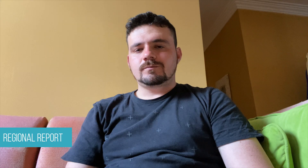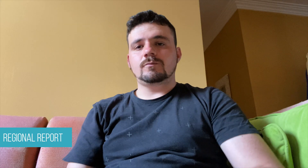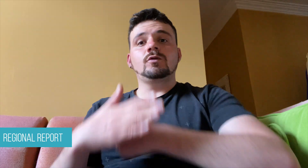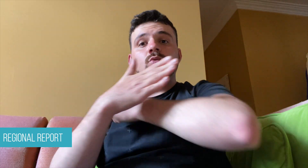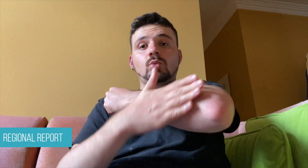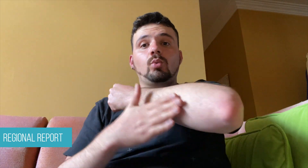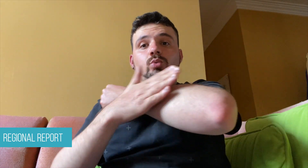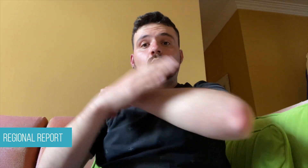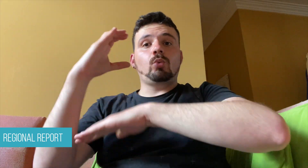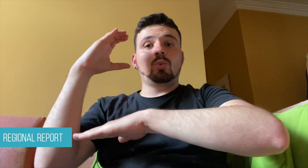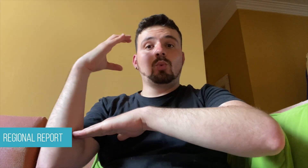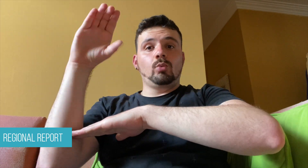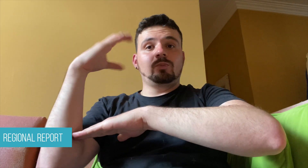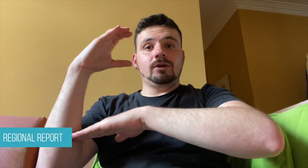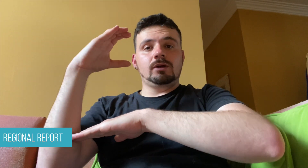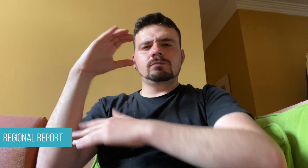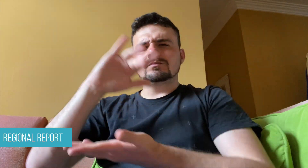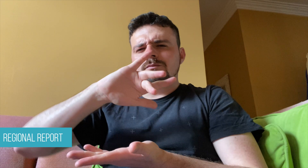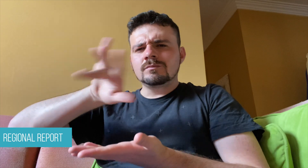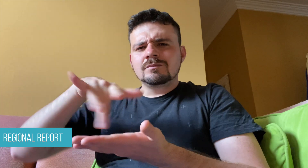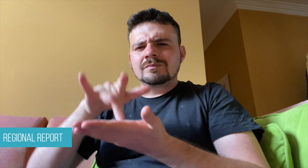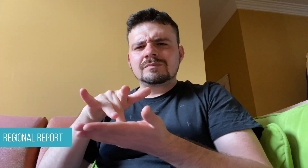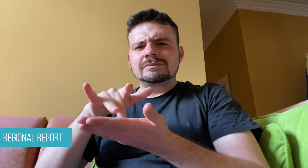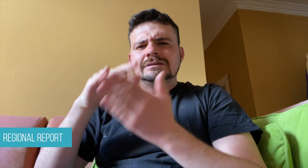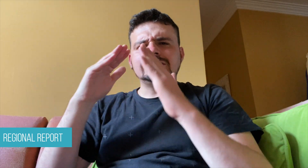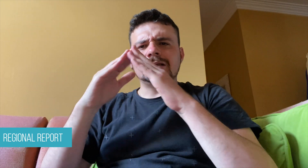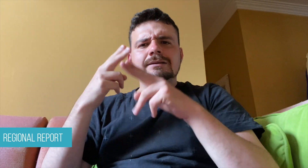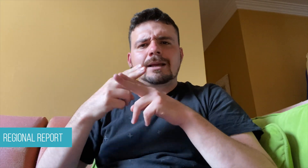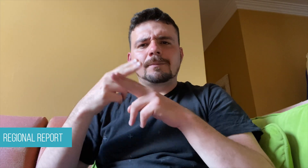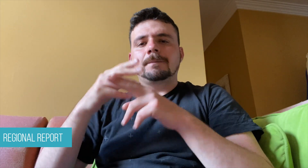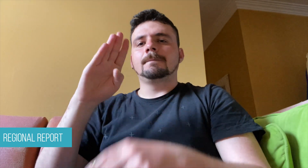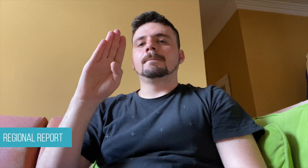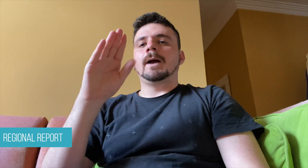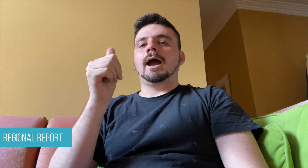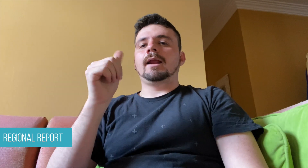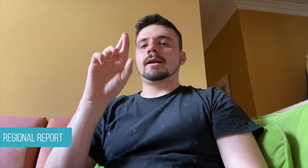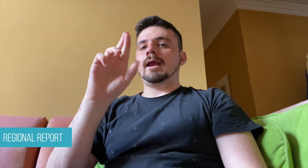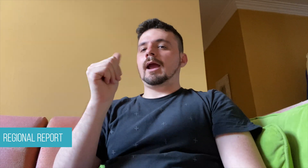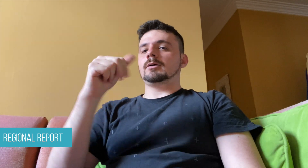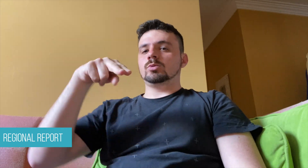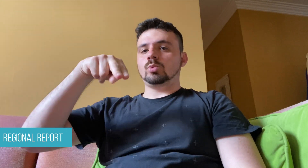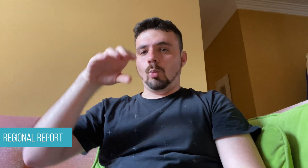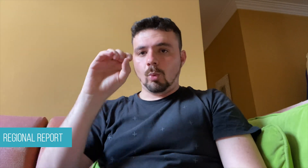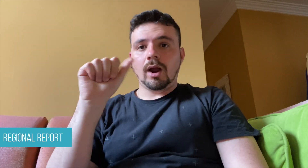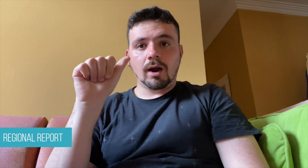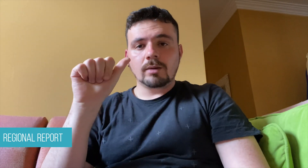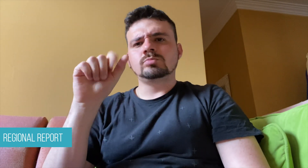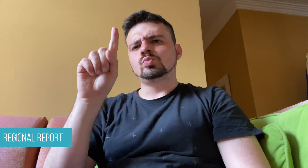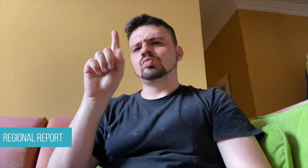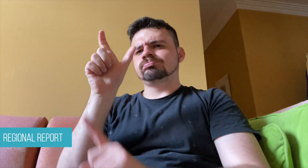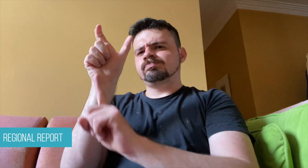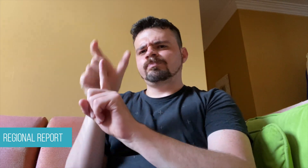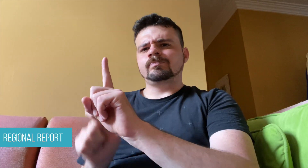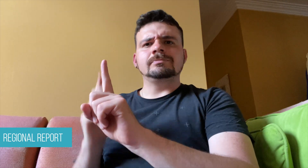In the country of Colombia, in a city named Baranoa, there is